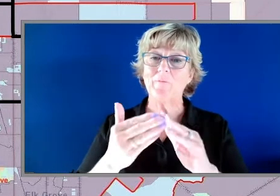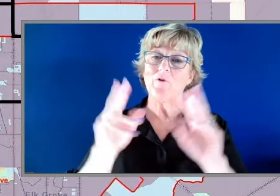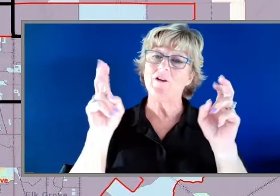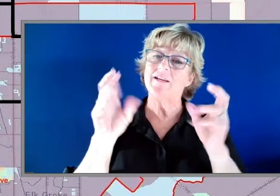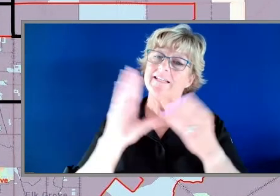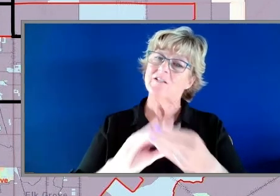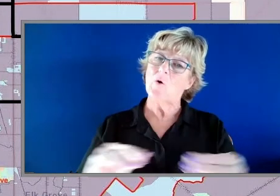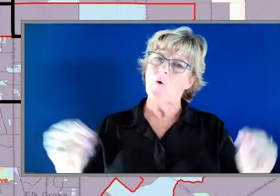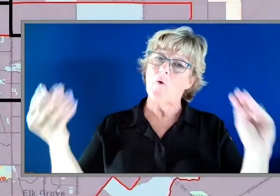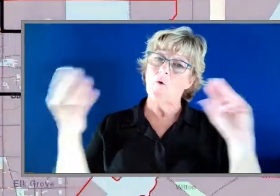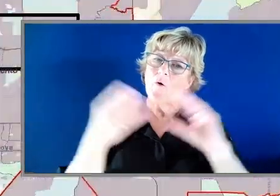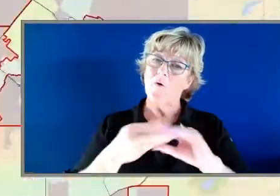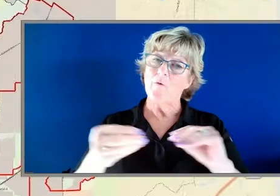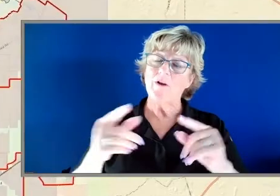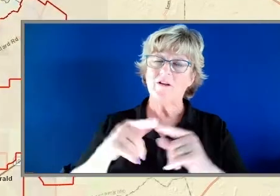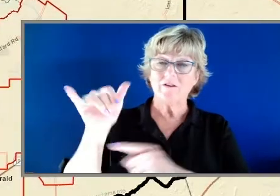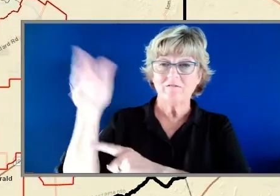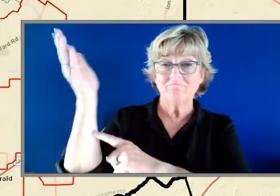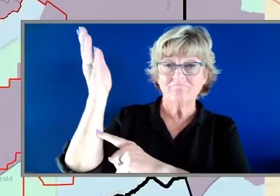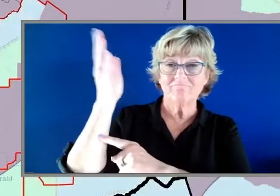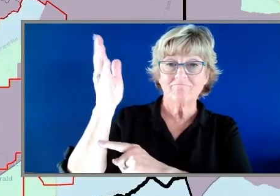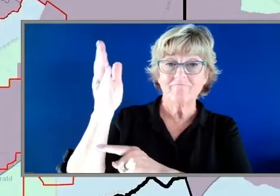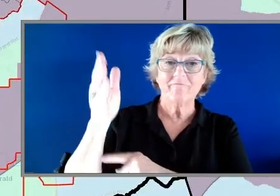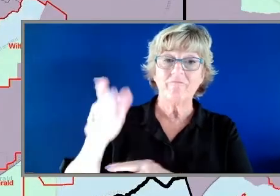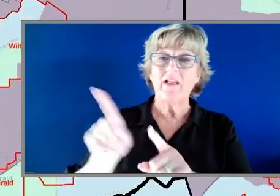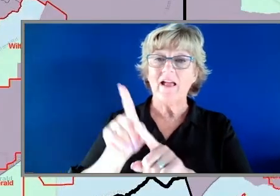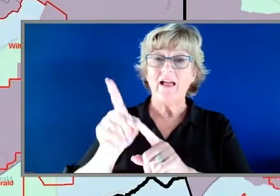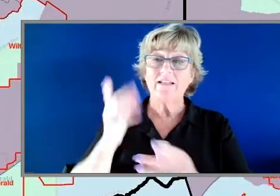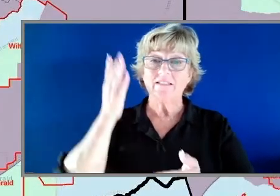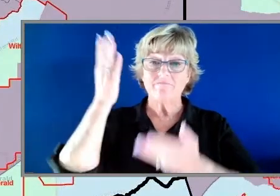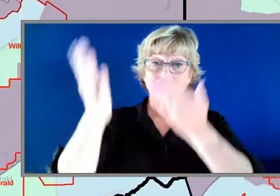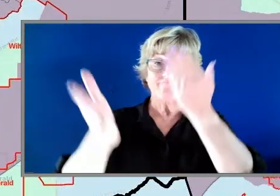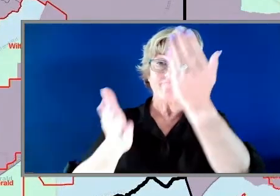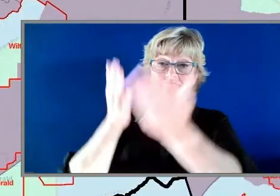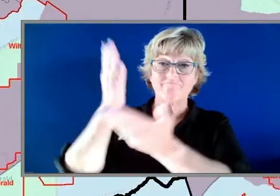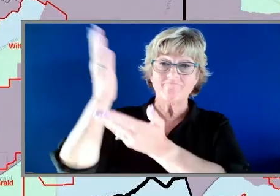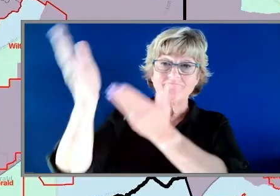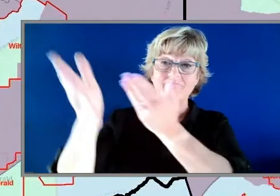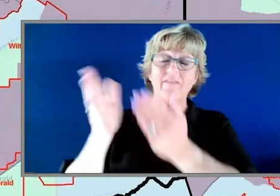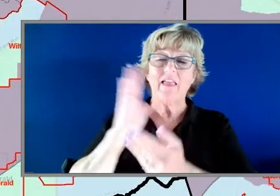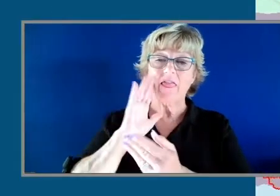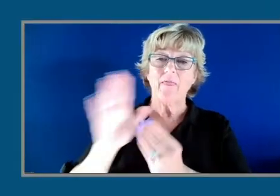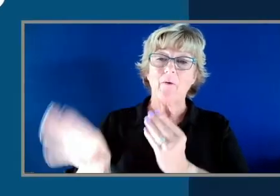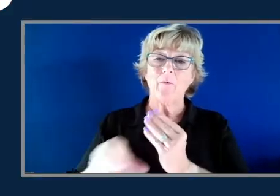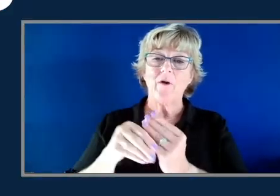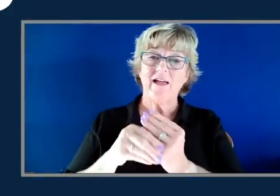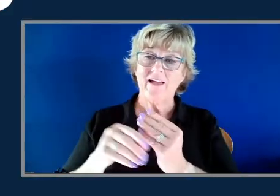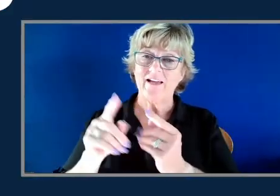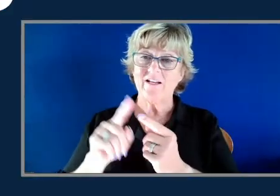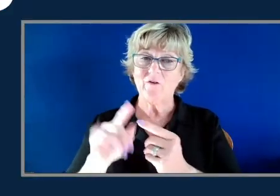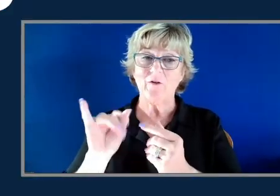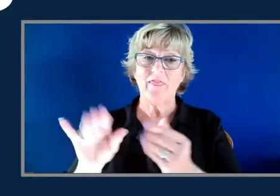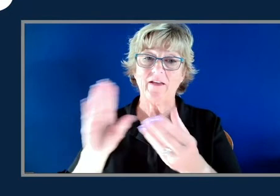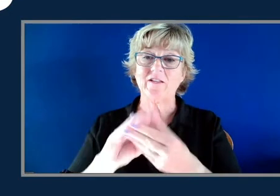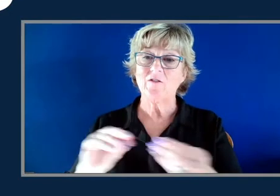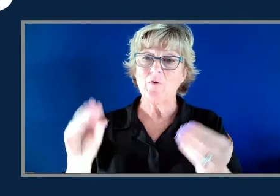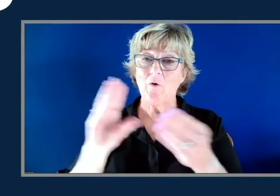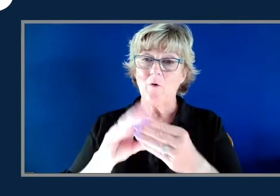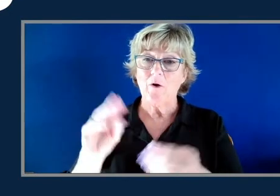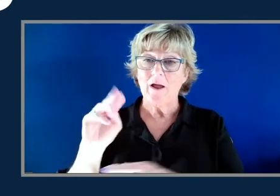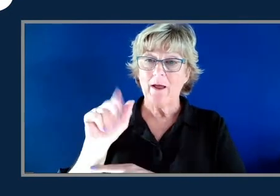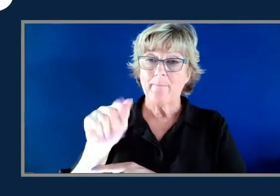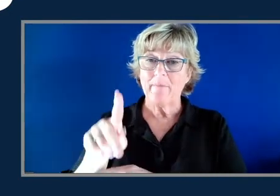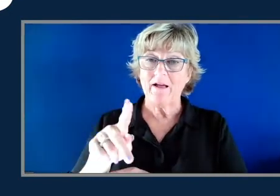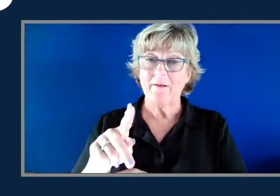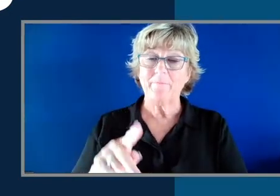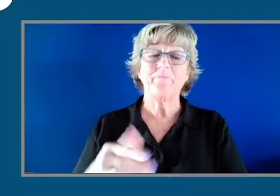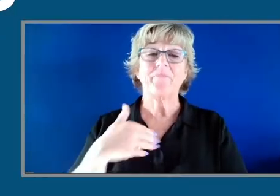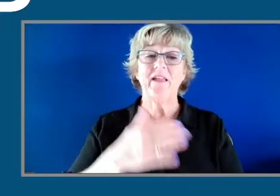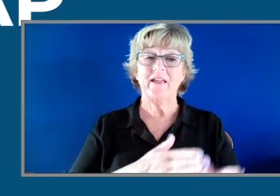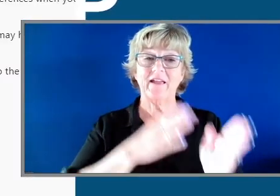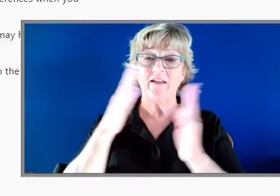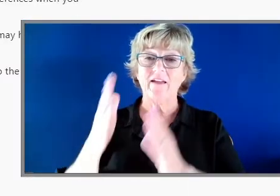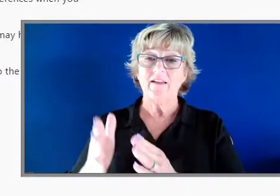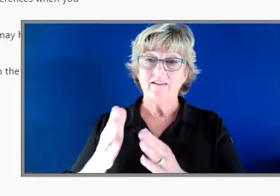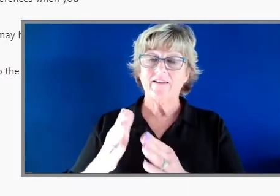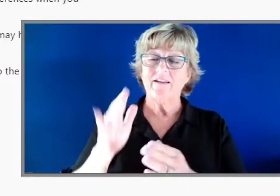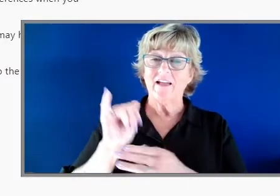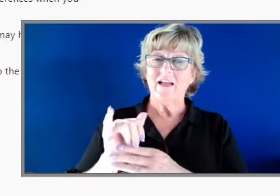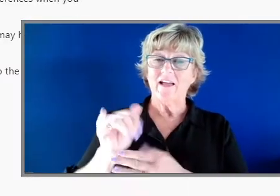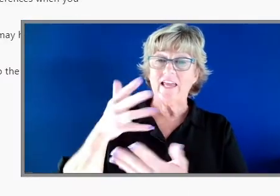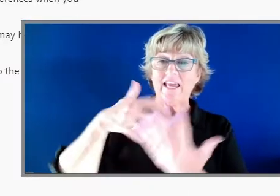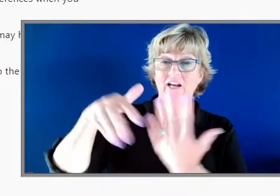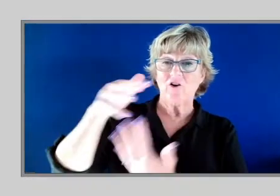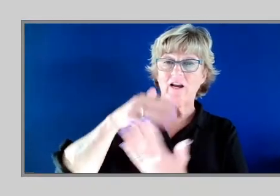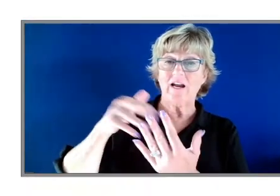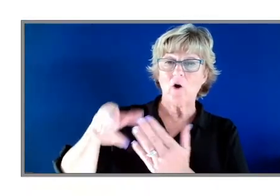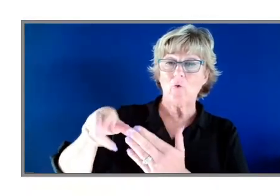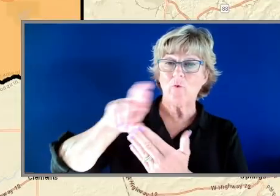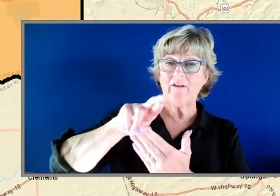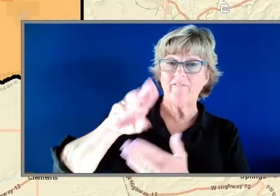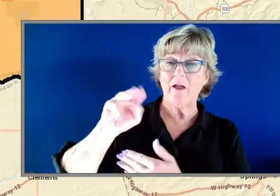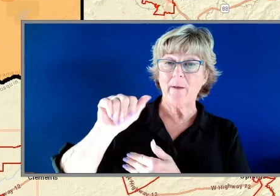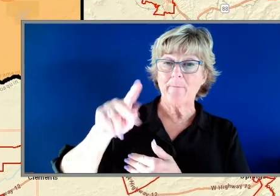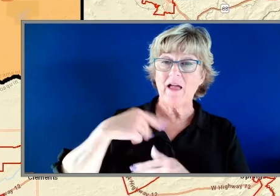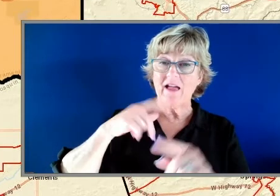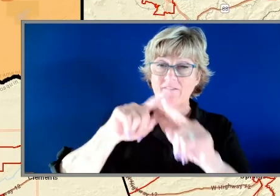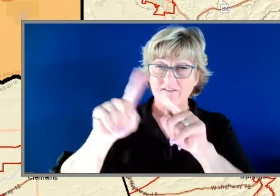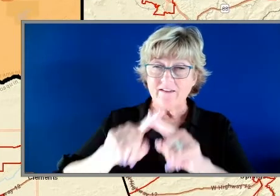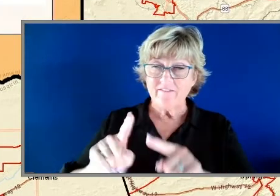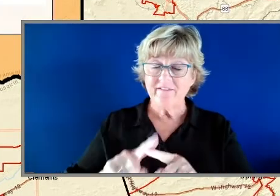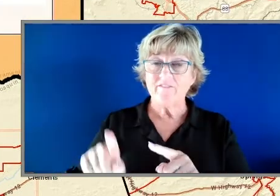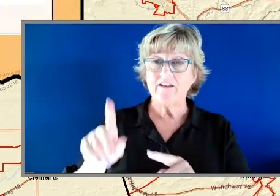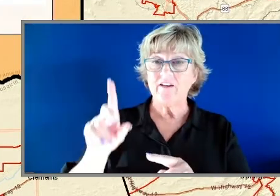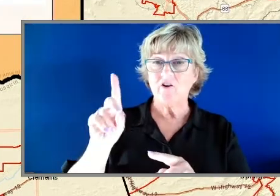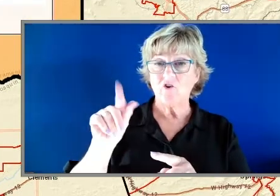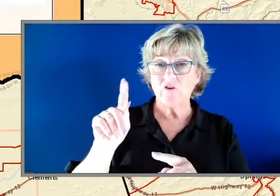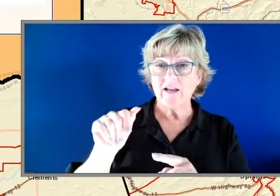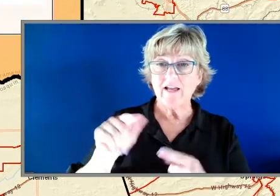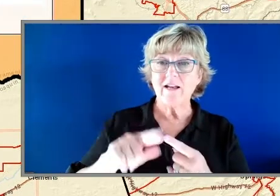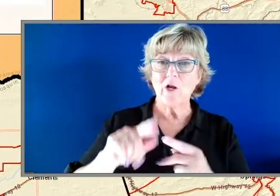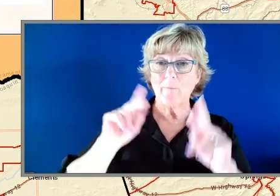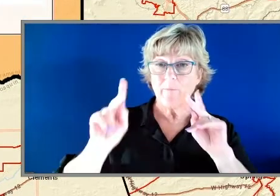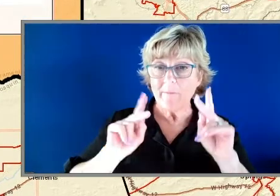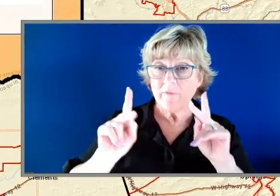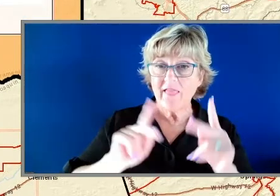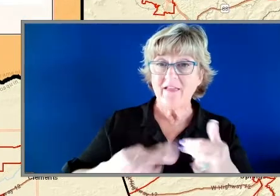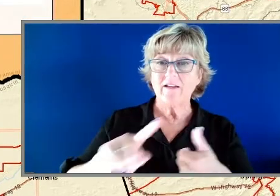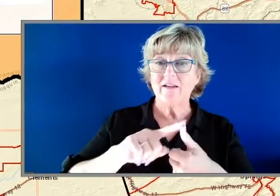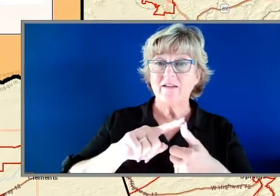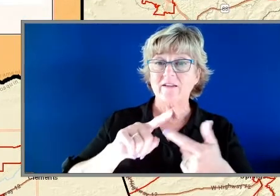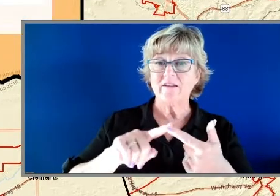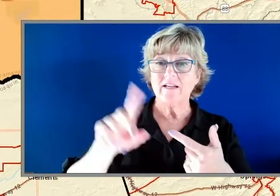Studio: When you tell your Community story to the county is public maps missions become available, they will be added to